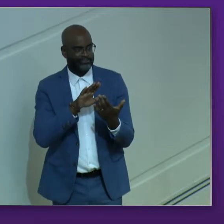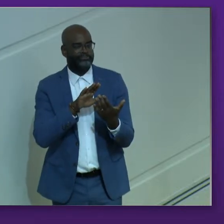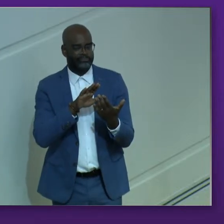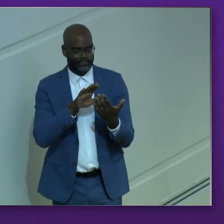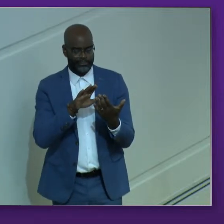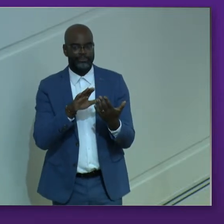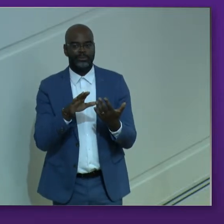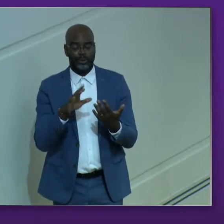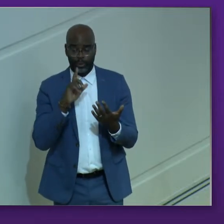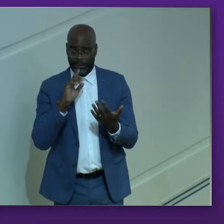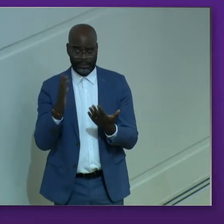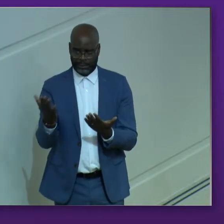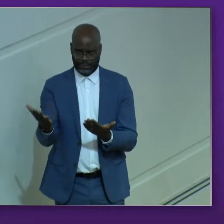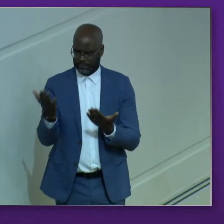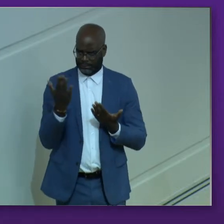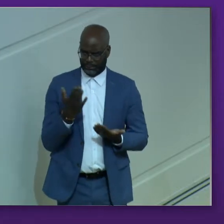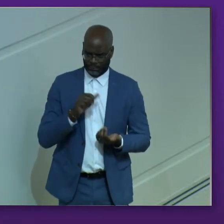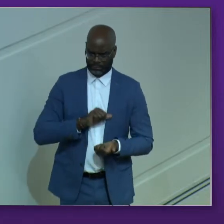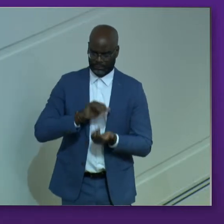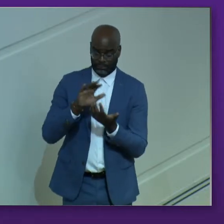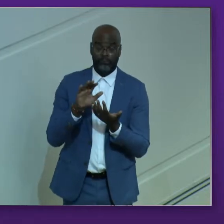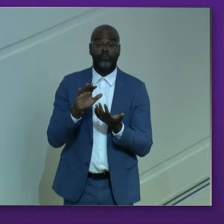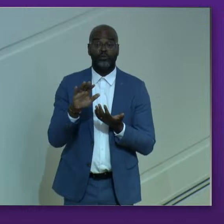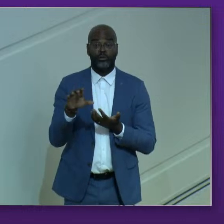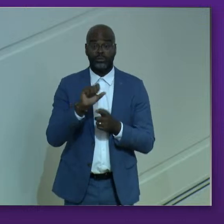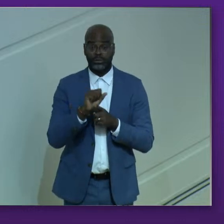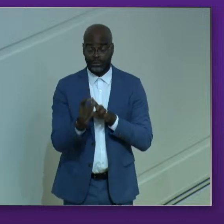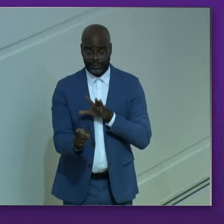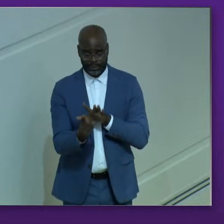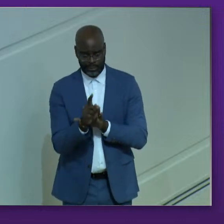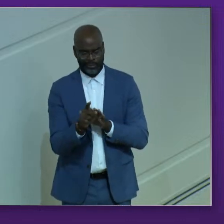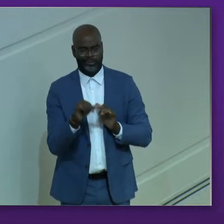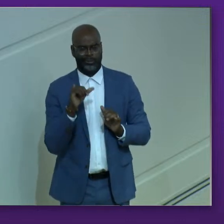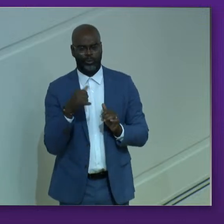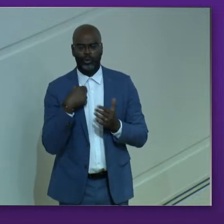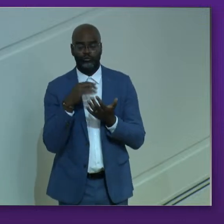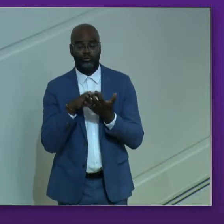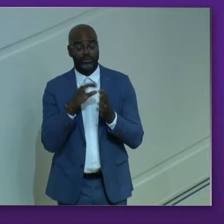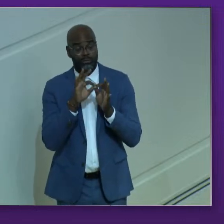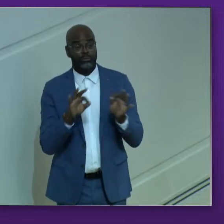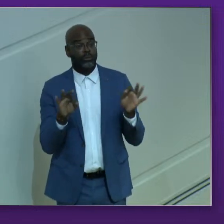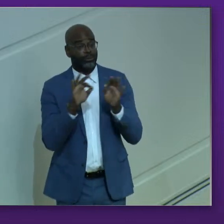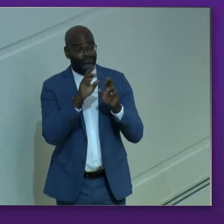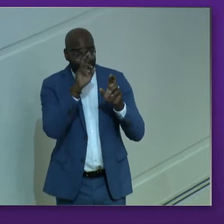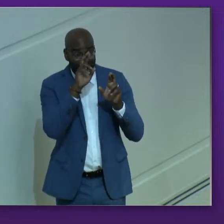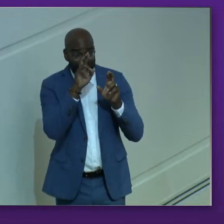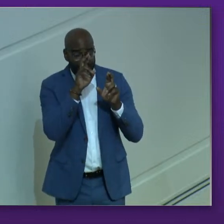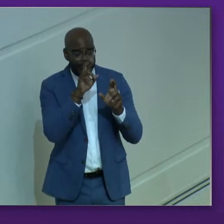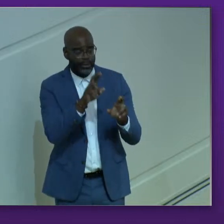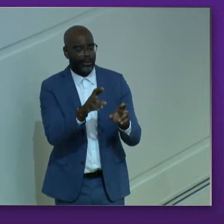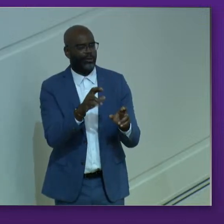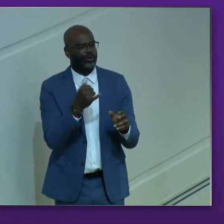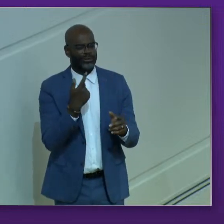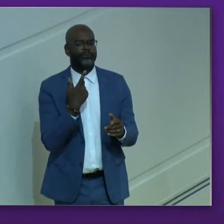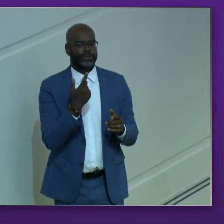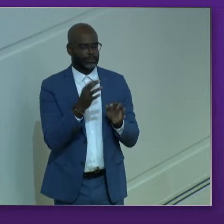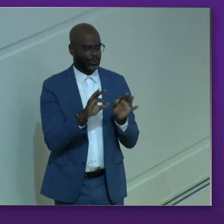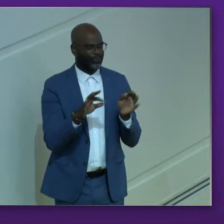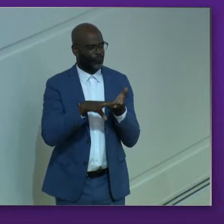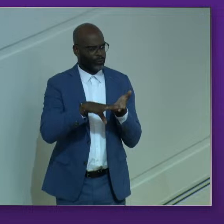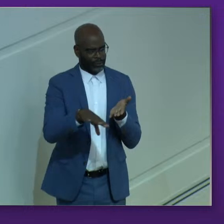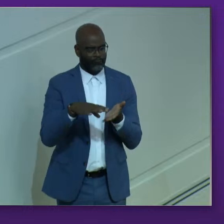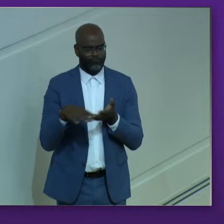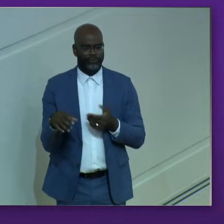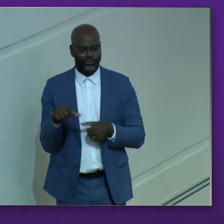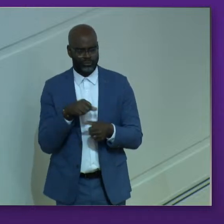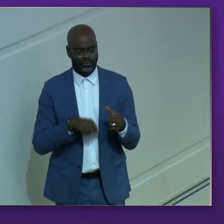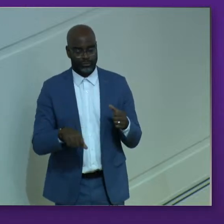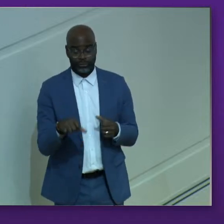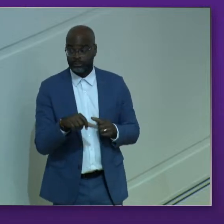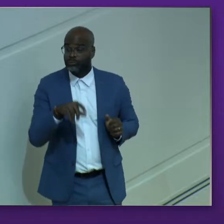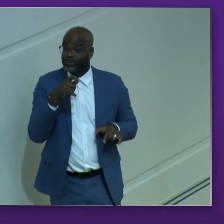MANY CHALLENGES THAT WERE